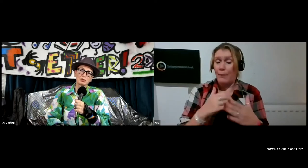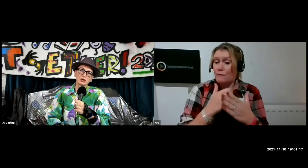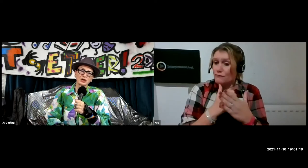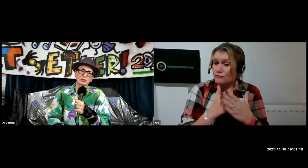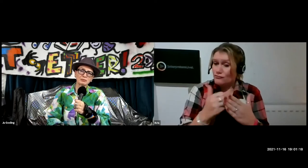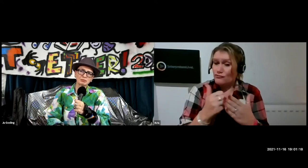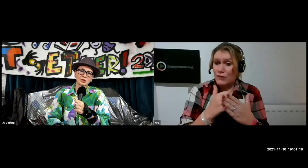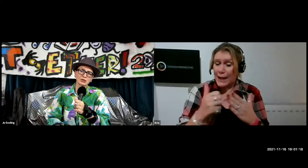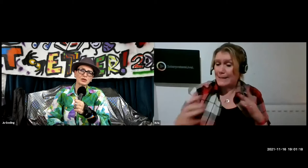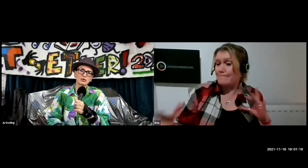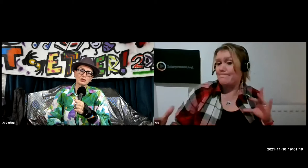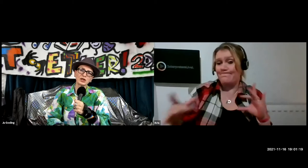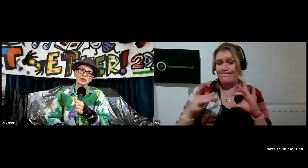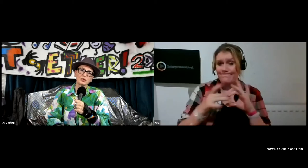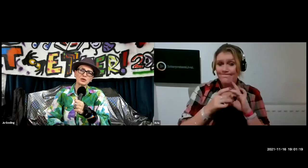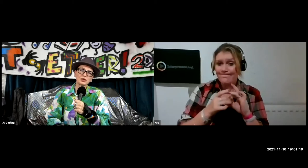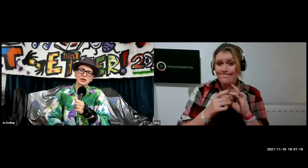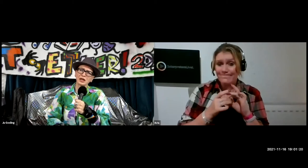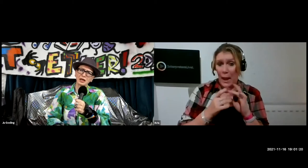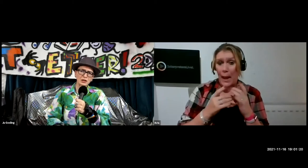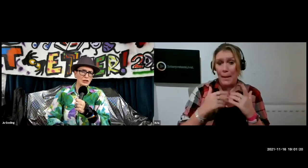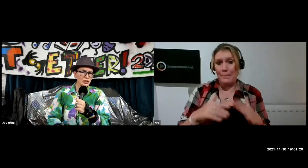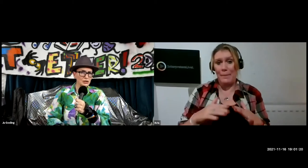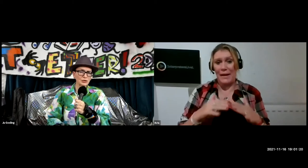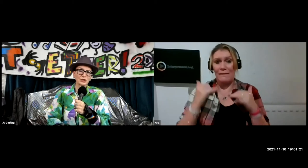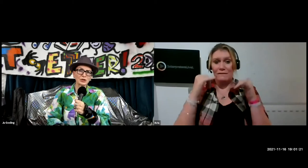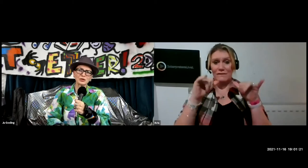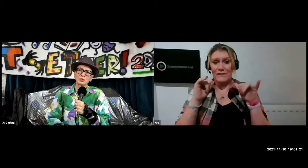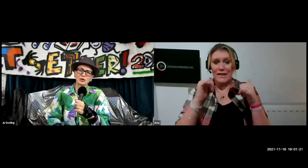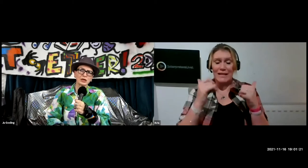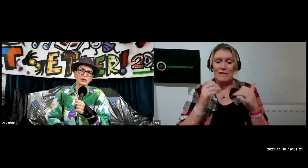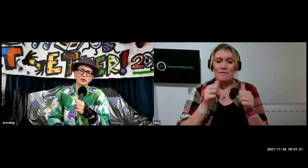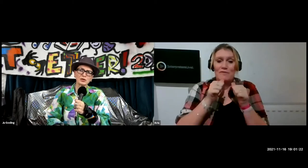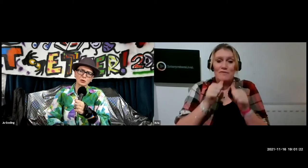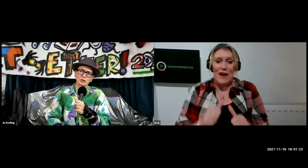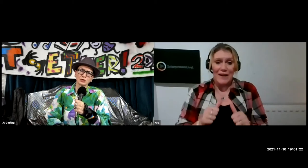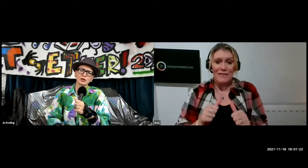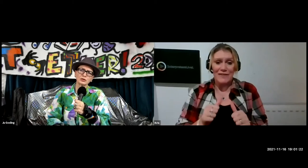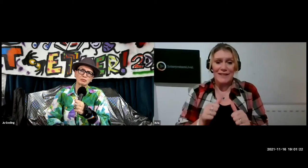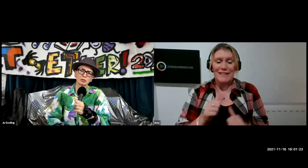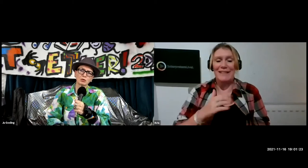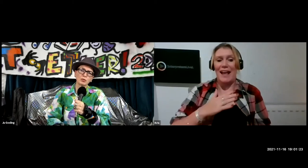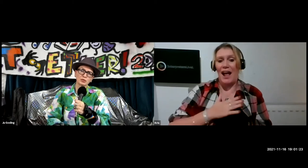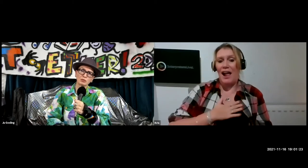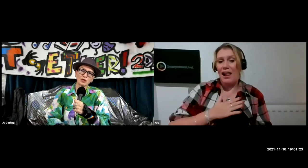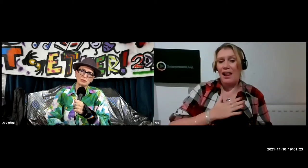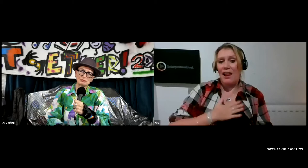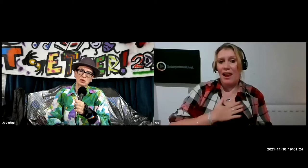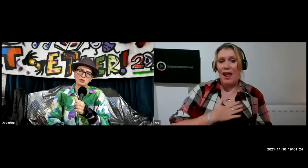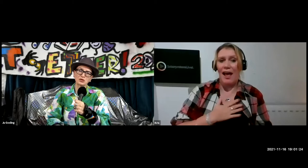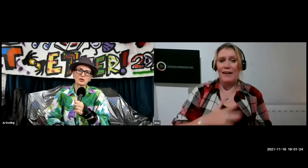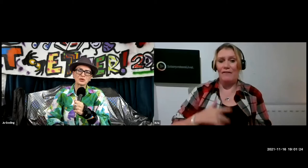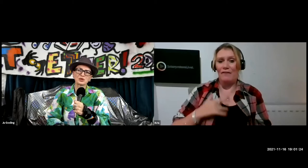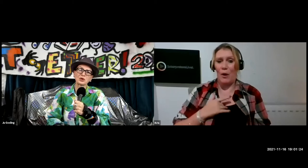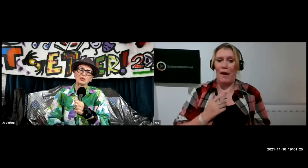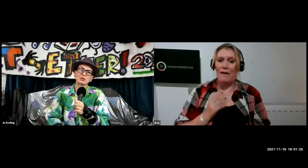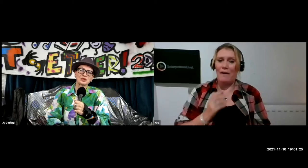become festival favourites and I like to think that they have a sort of you know, warm spot for us as well because they